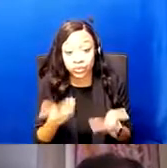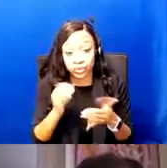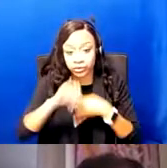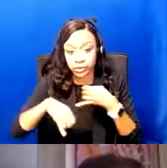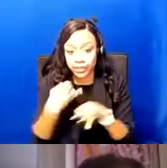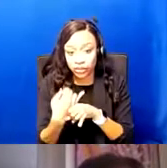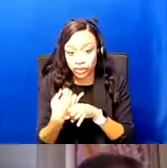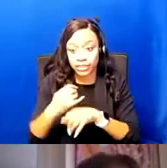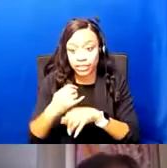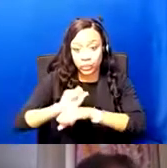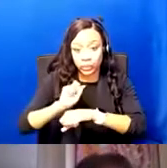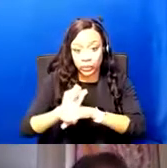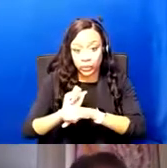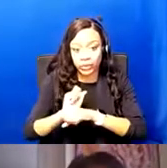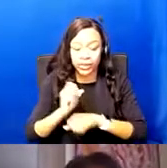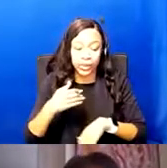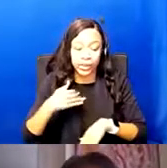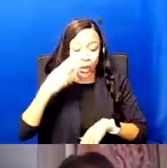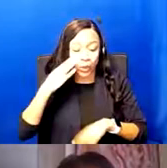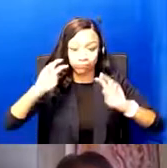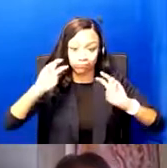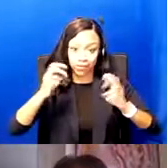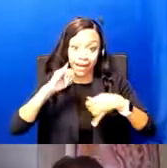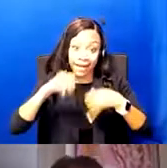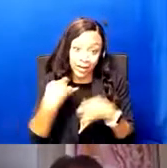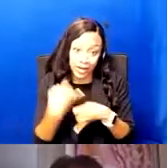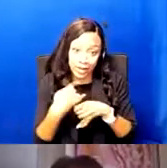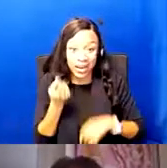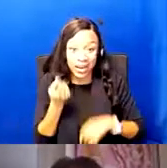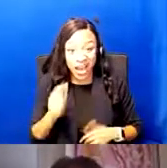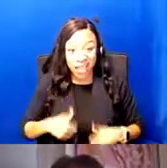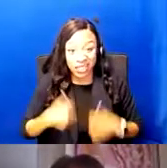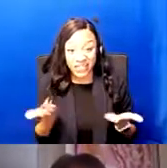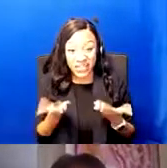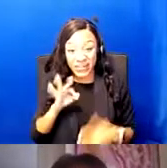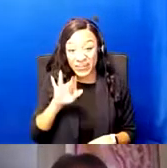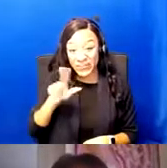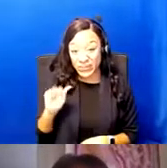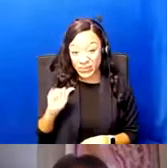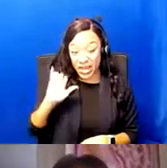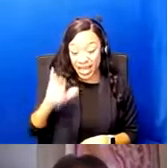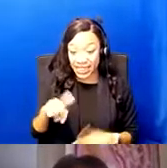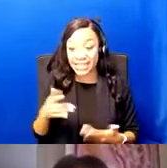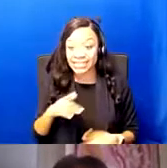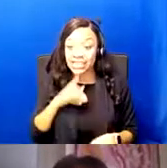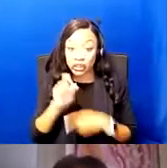what we know as international work. But I live in Florida which is really the crossroads of the Americas in so many ways.